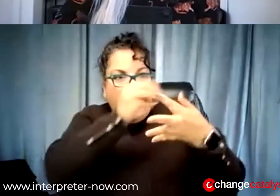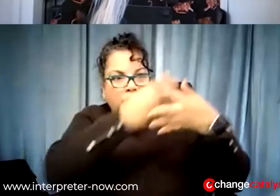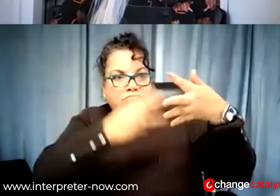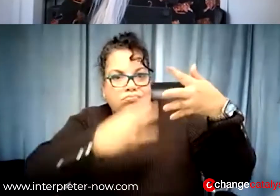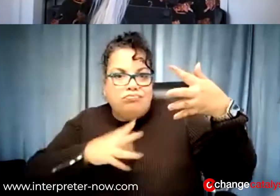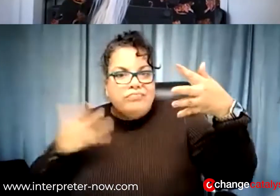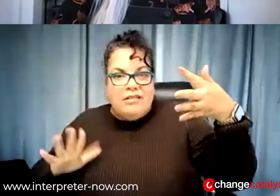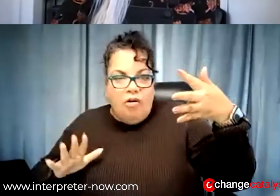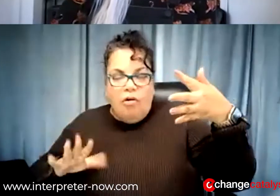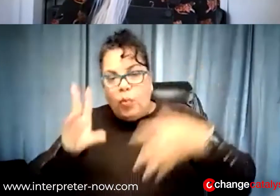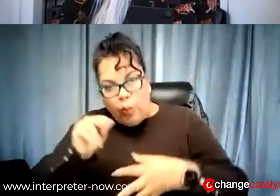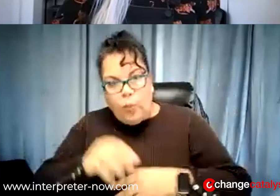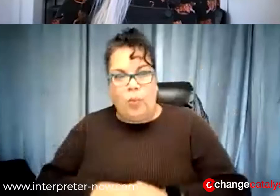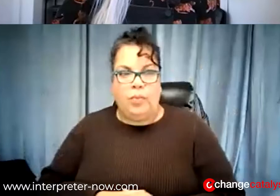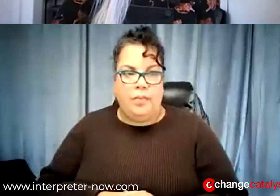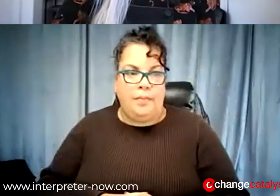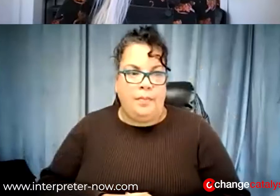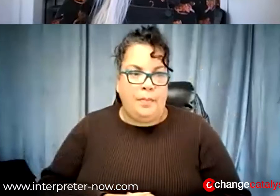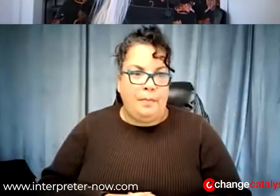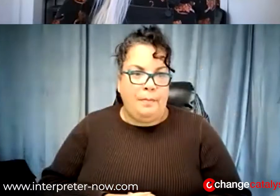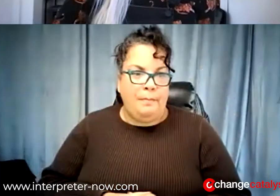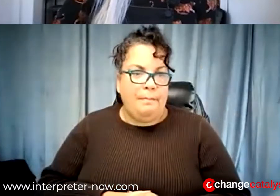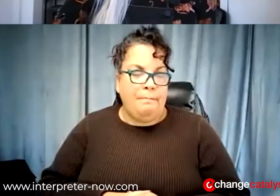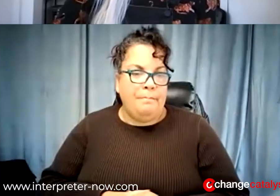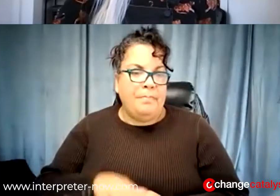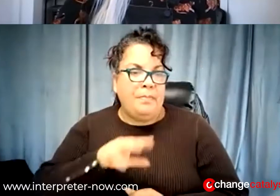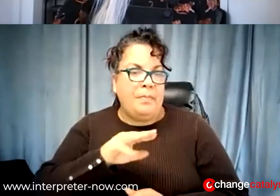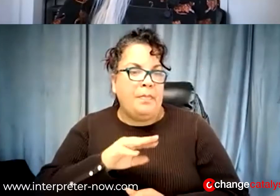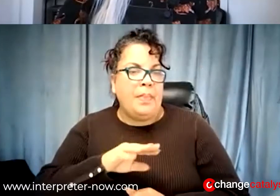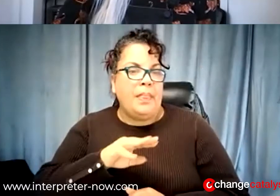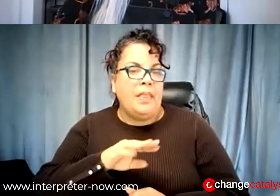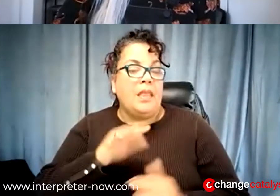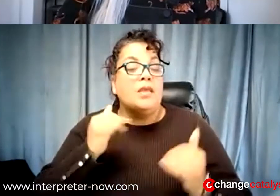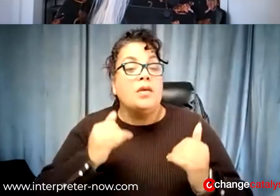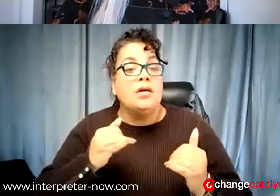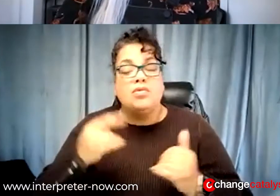Can you talk about some practical ways that that plays out?